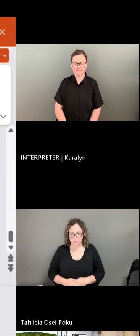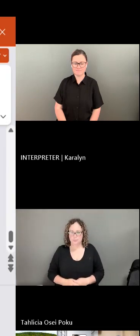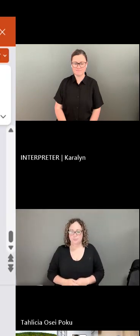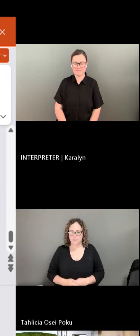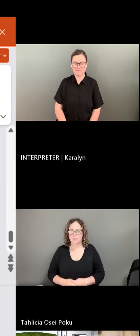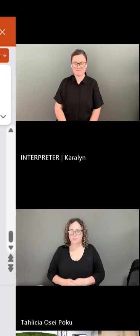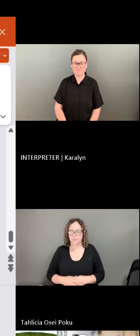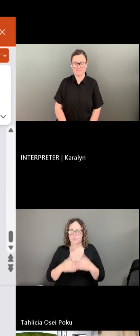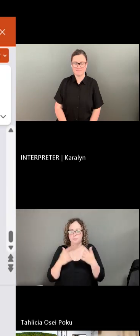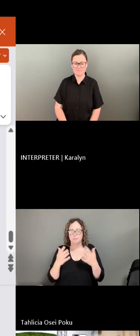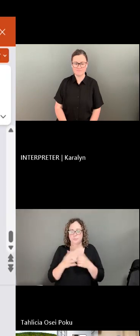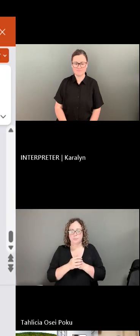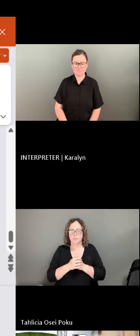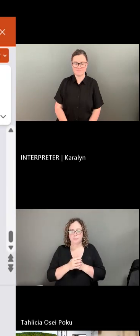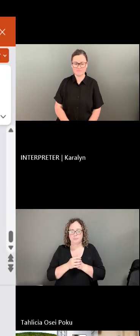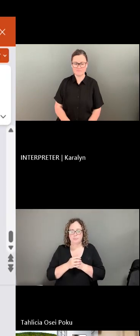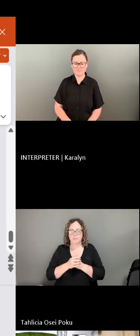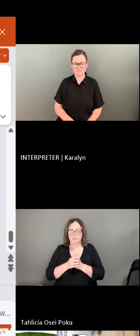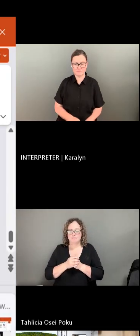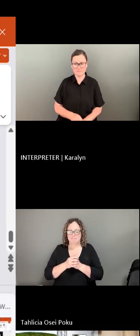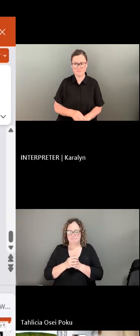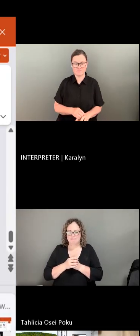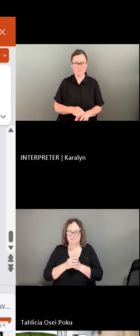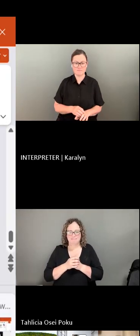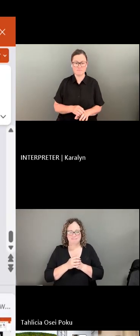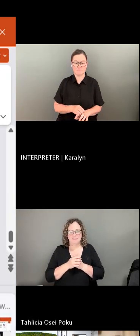Okay. And who is next?